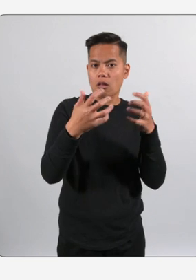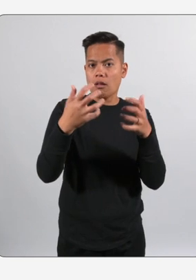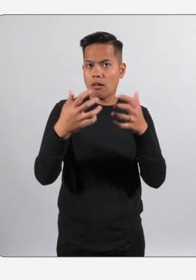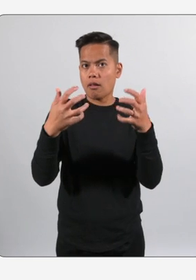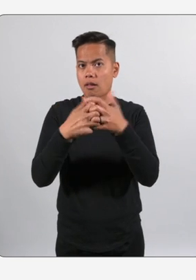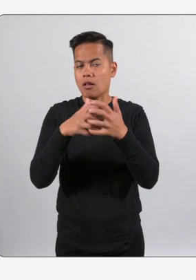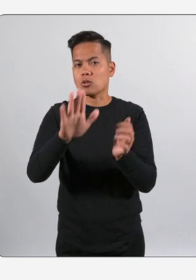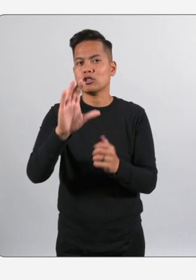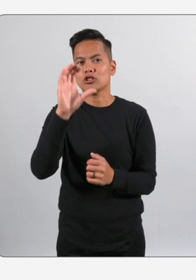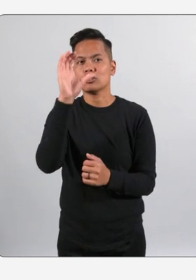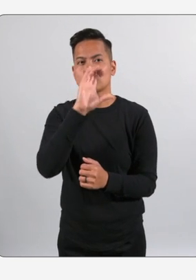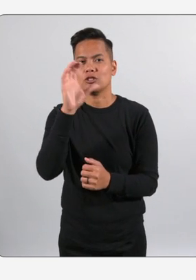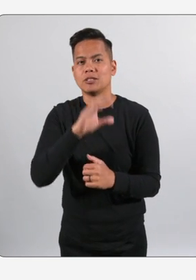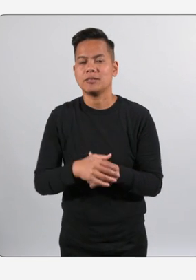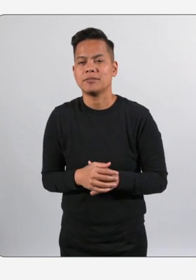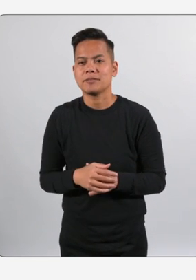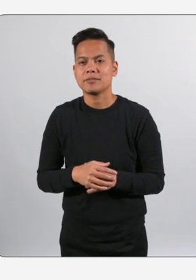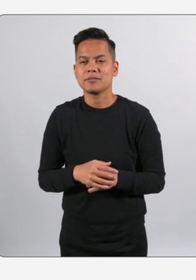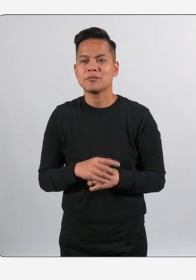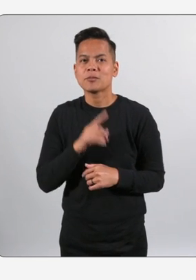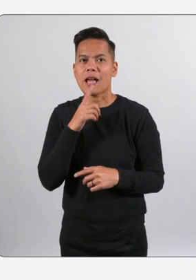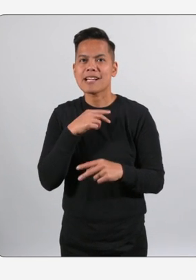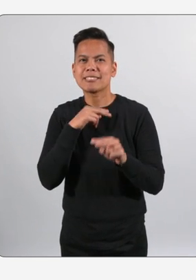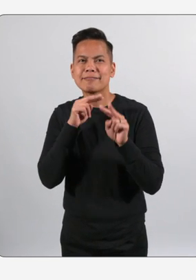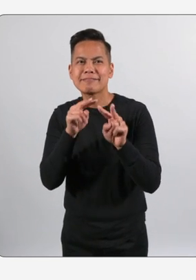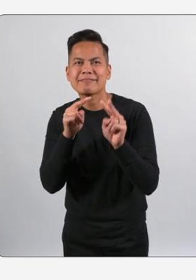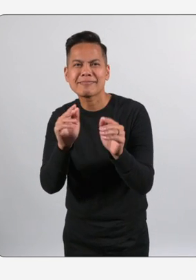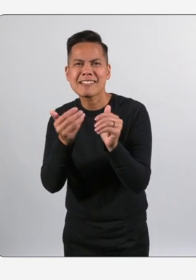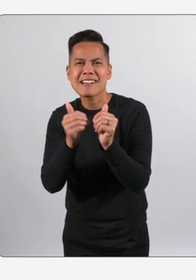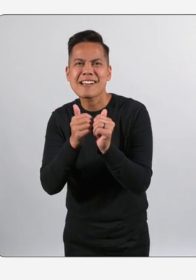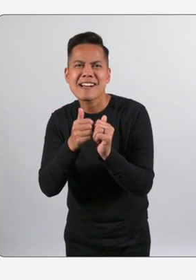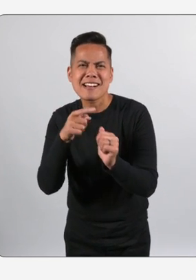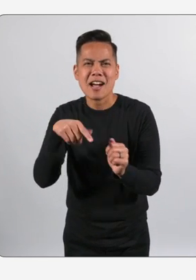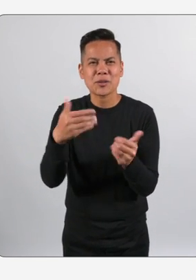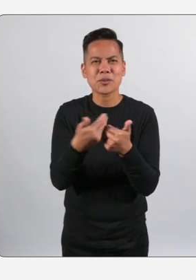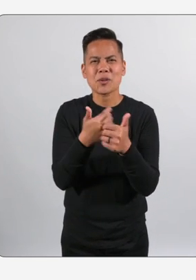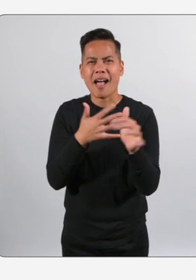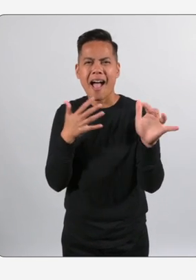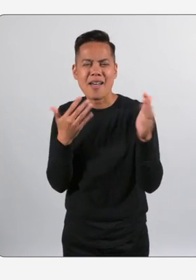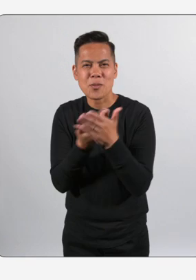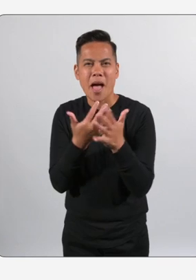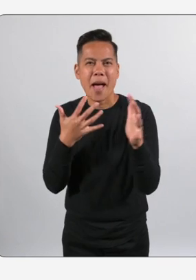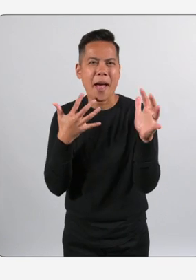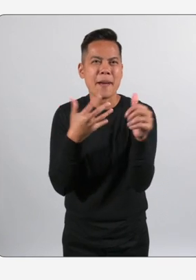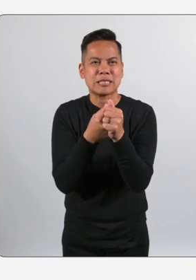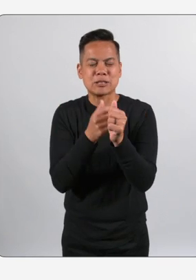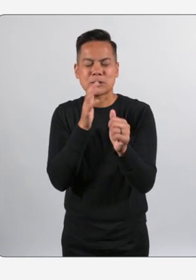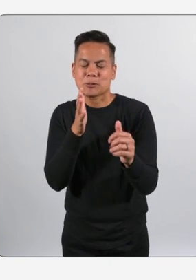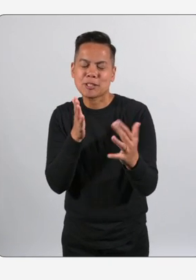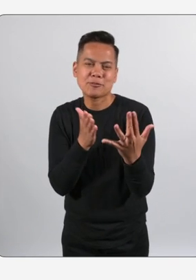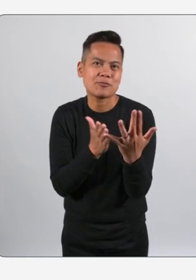We can't wait to see how these updates help all of you drive better results in your search campaigns. Thank you very much!